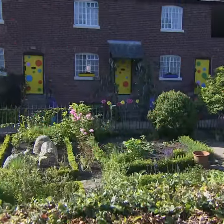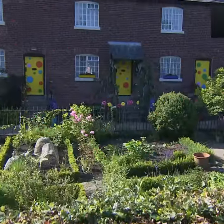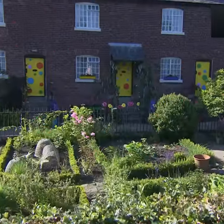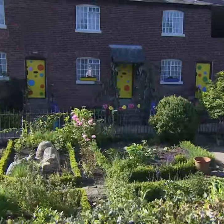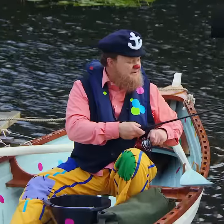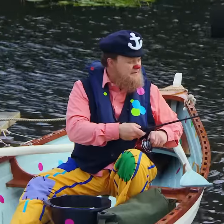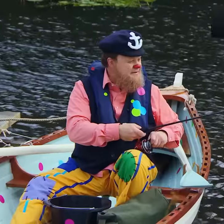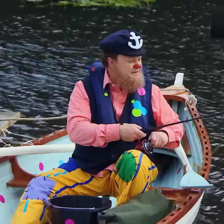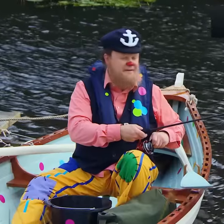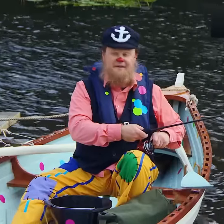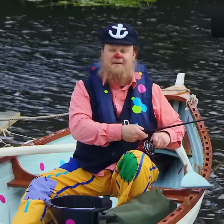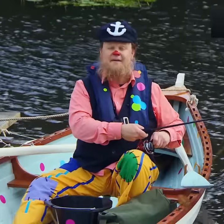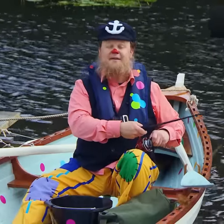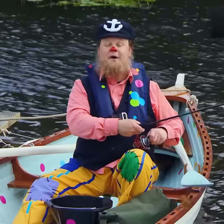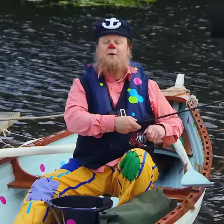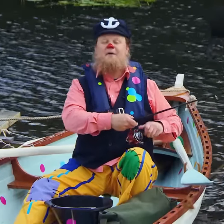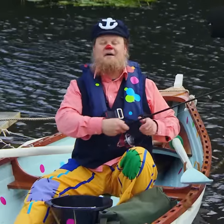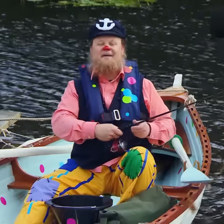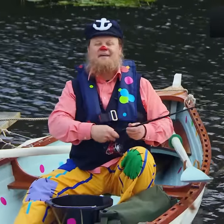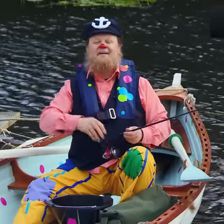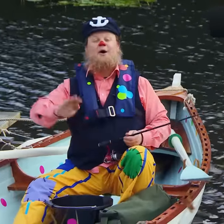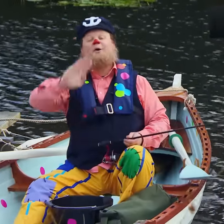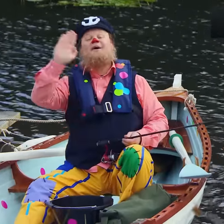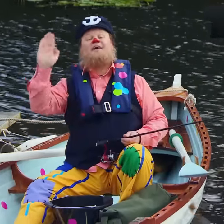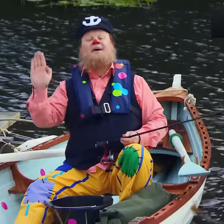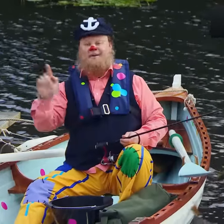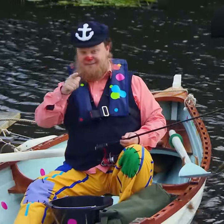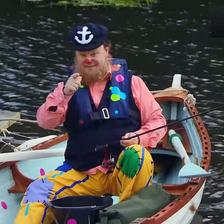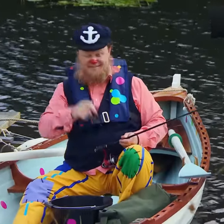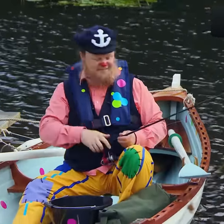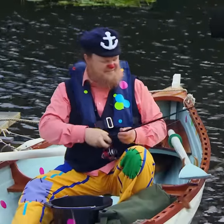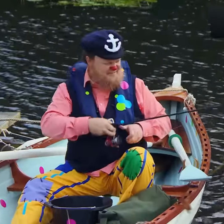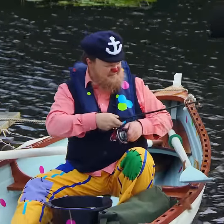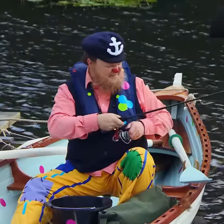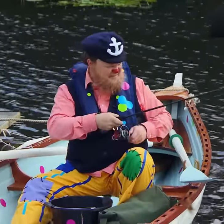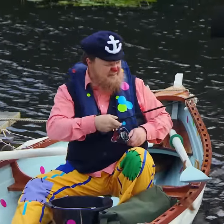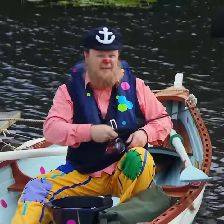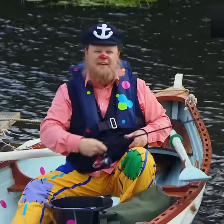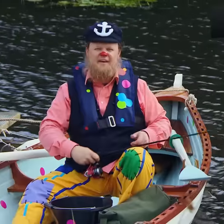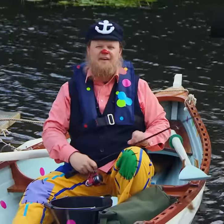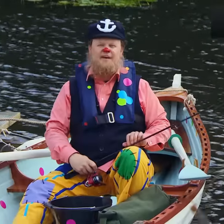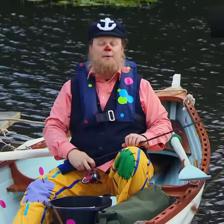hello fisherman tumble oh ahoy there are you fishing fishing tumble